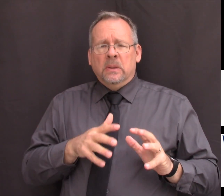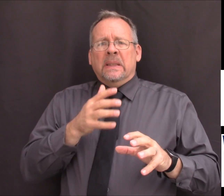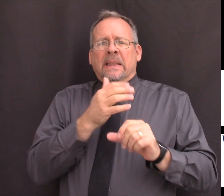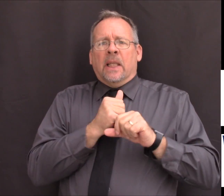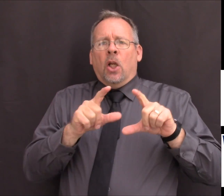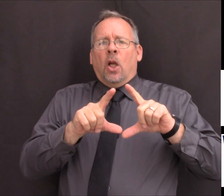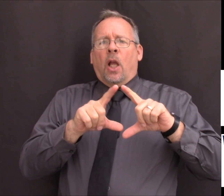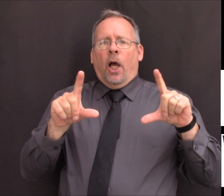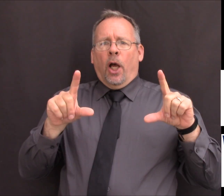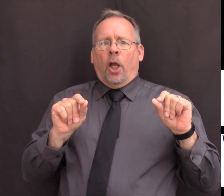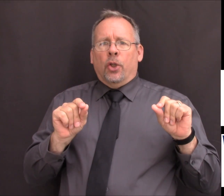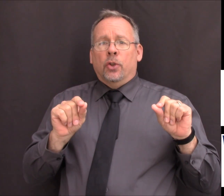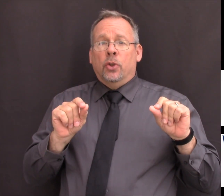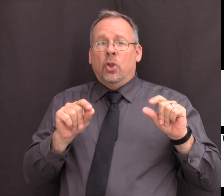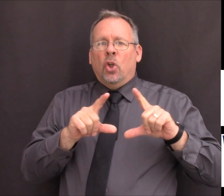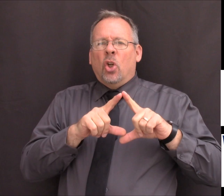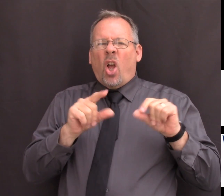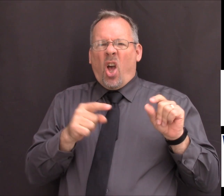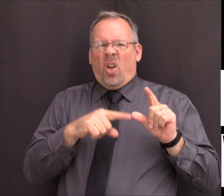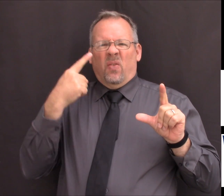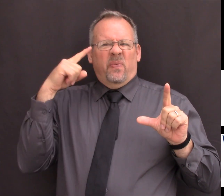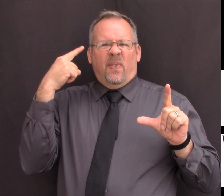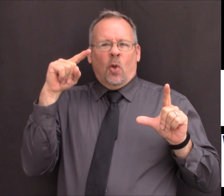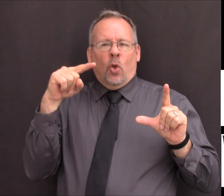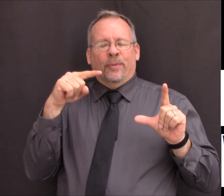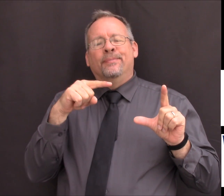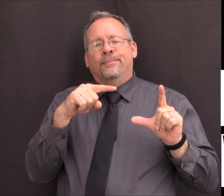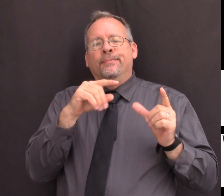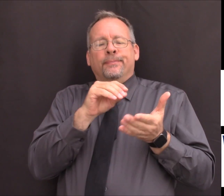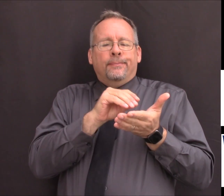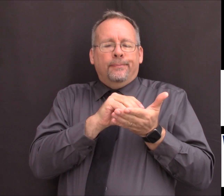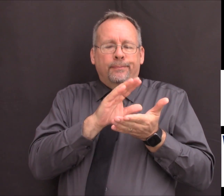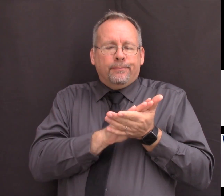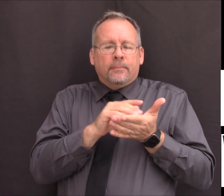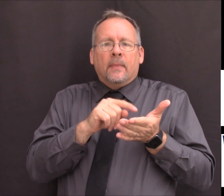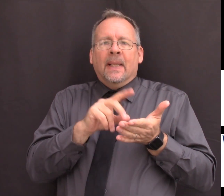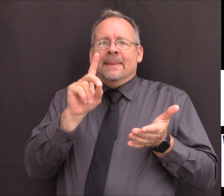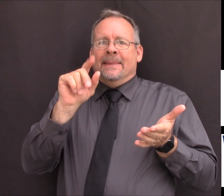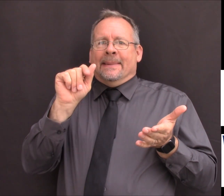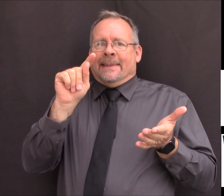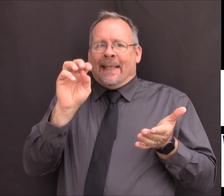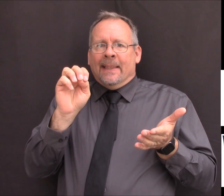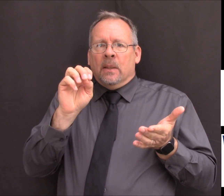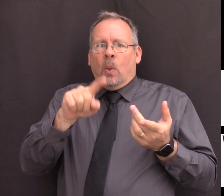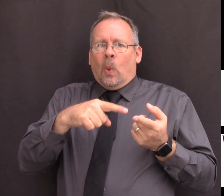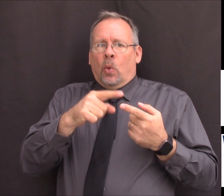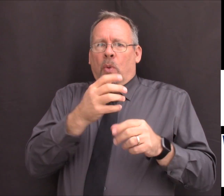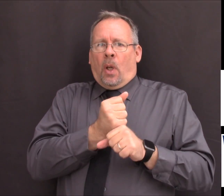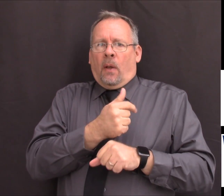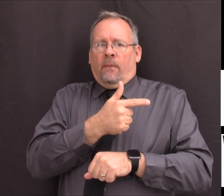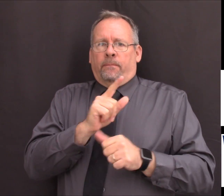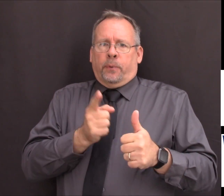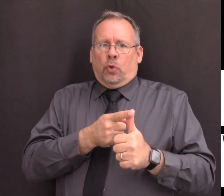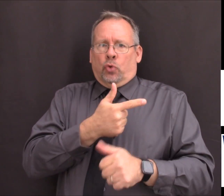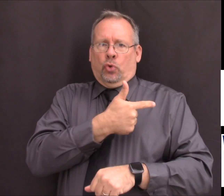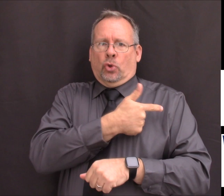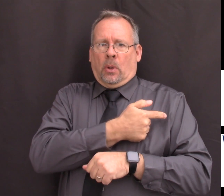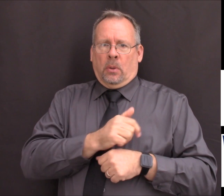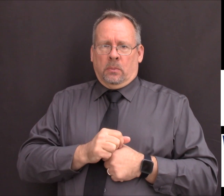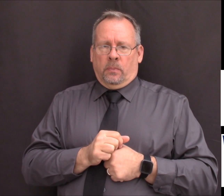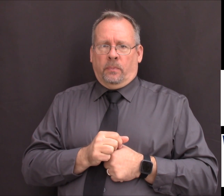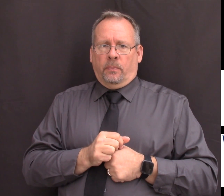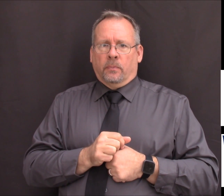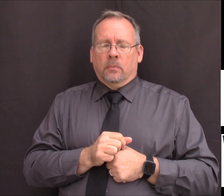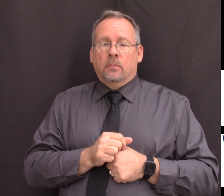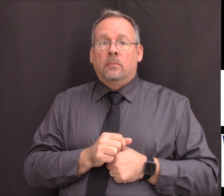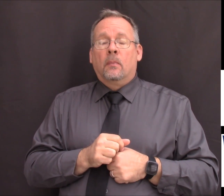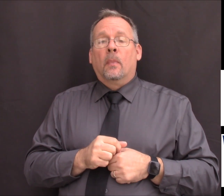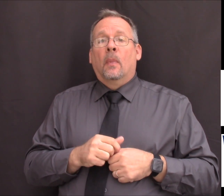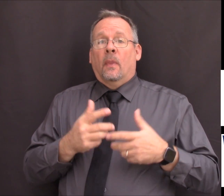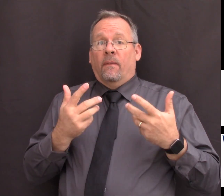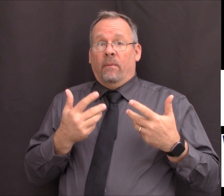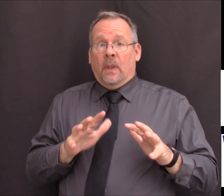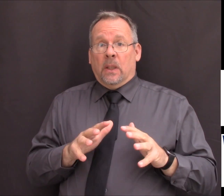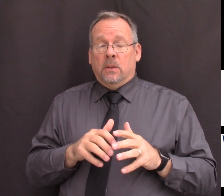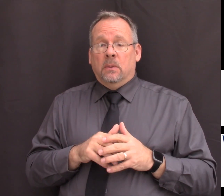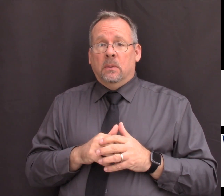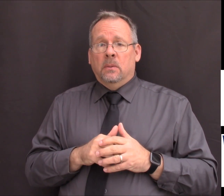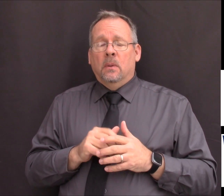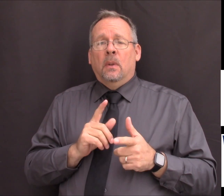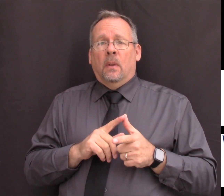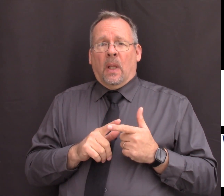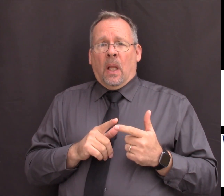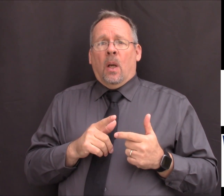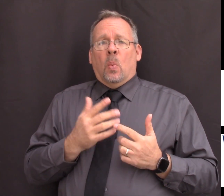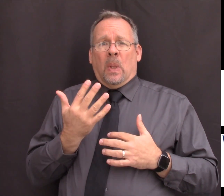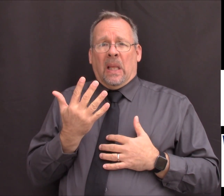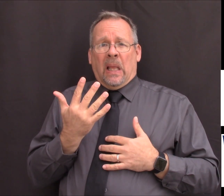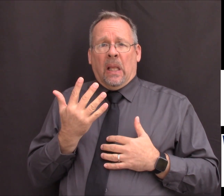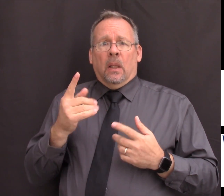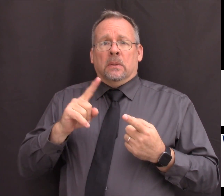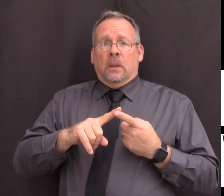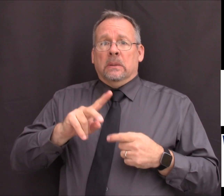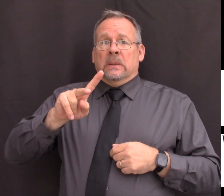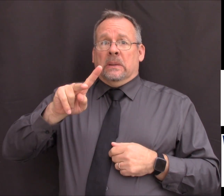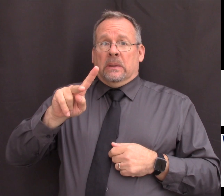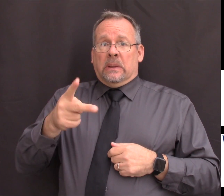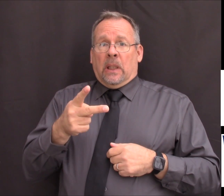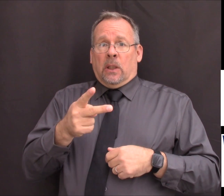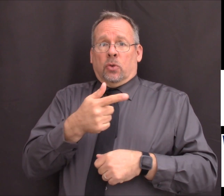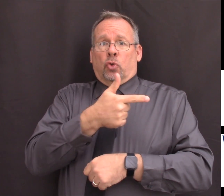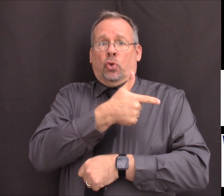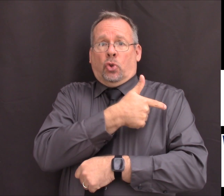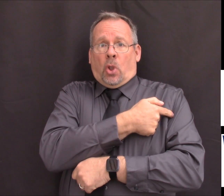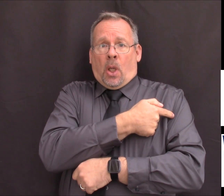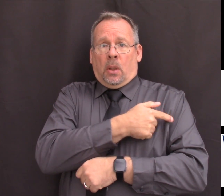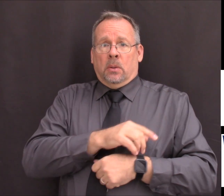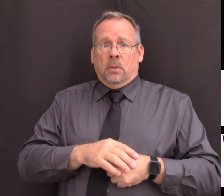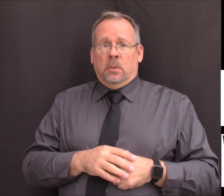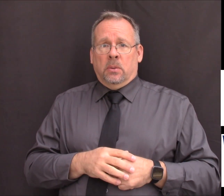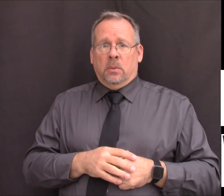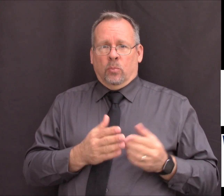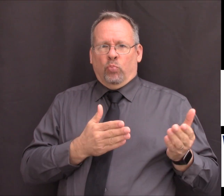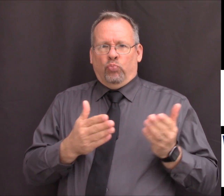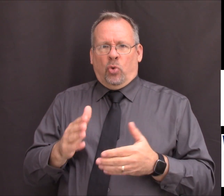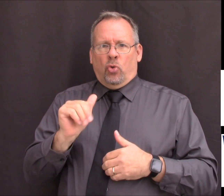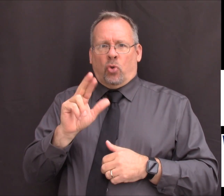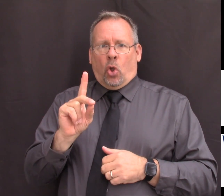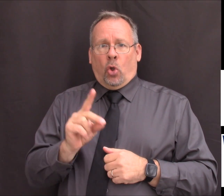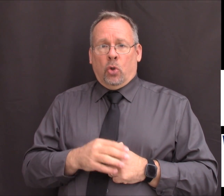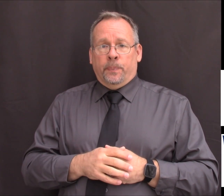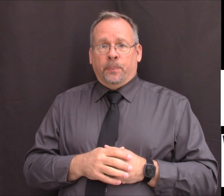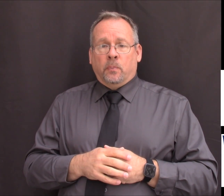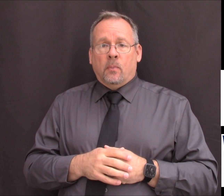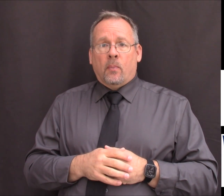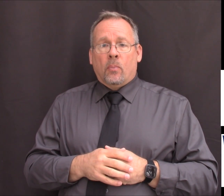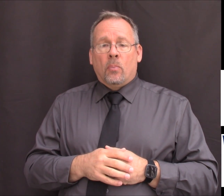you will get a card that you can keep so you remember when you got your shot. Then you will come back and get a second shot.